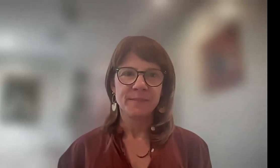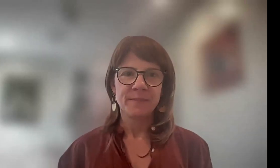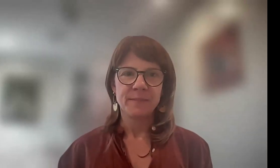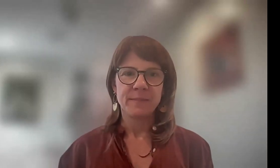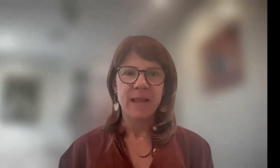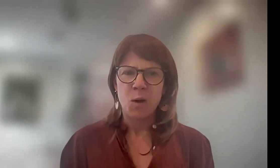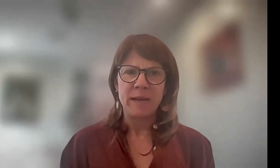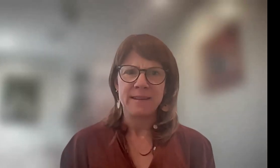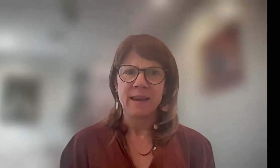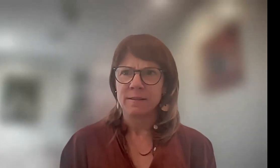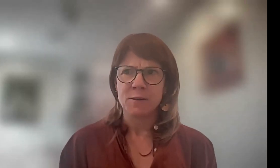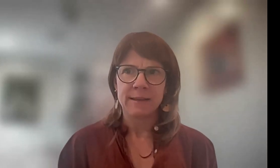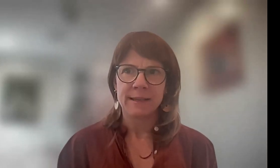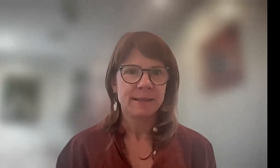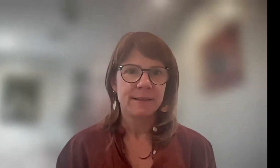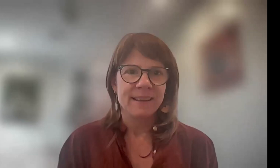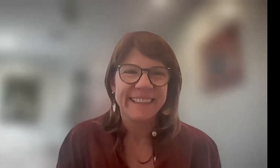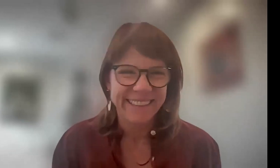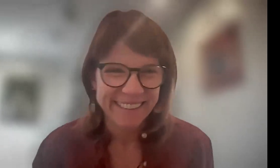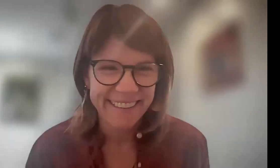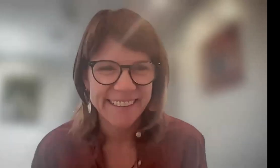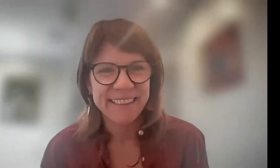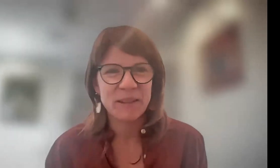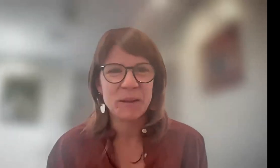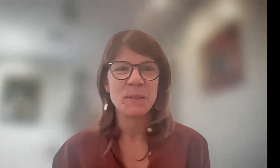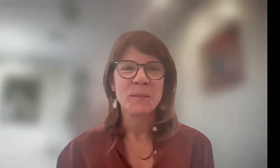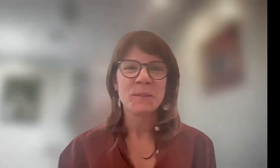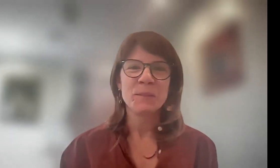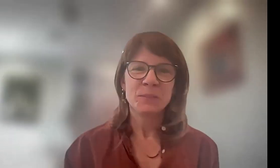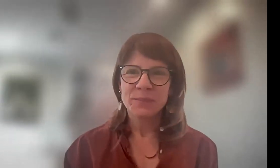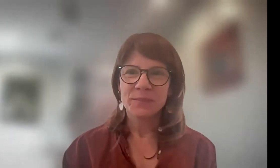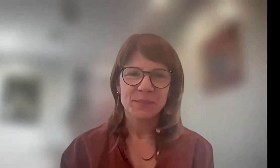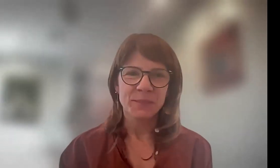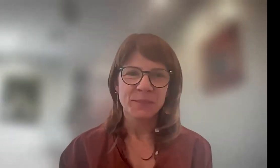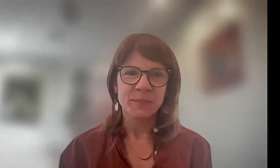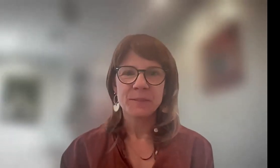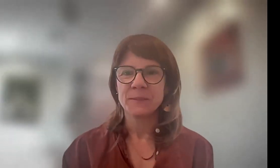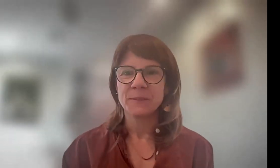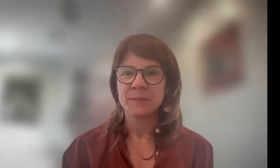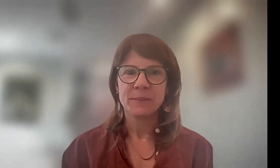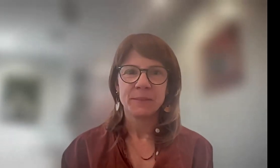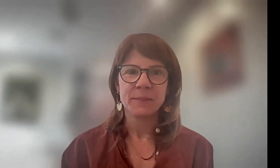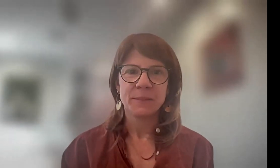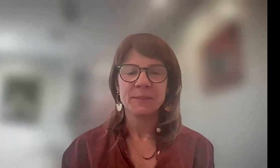today. ( Signing ). I hope I did that correctly. All